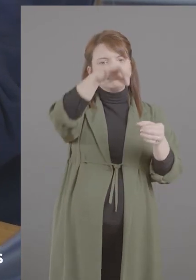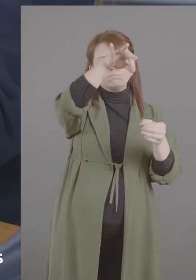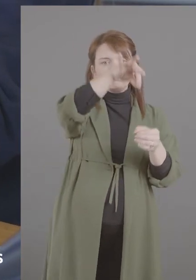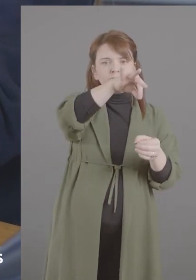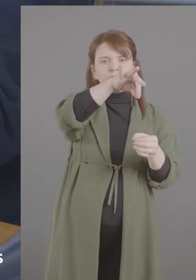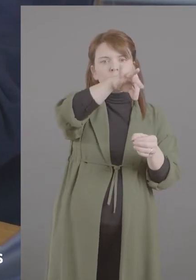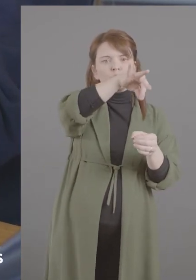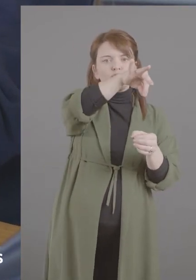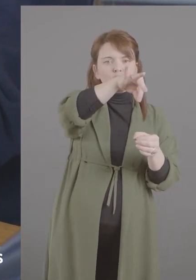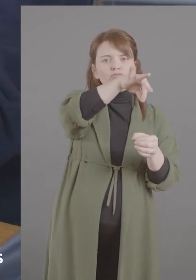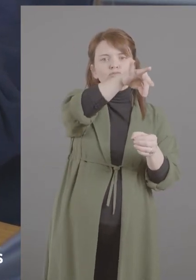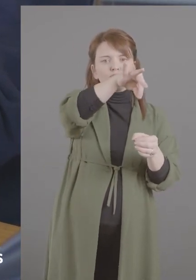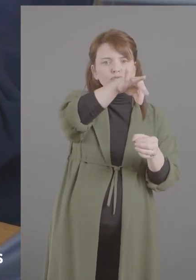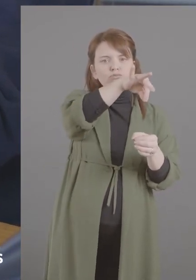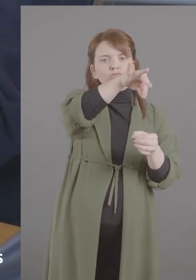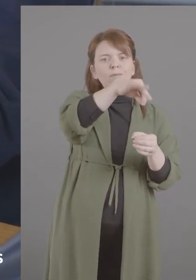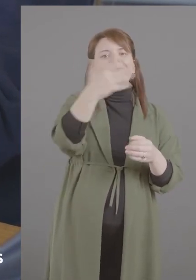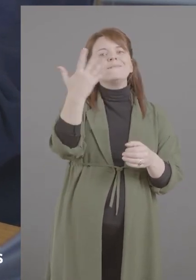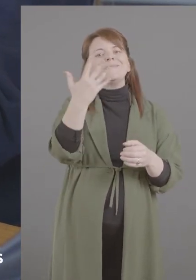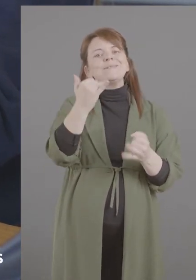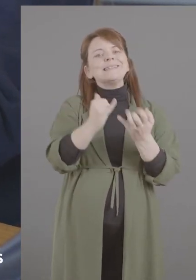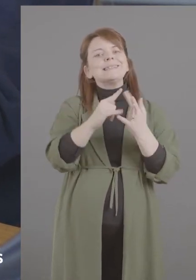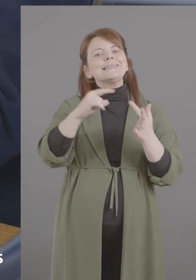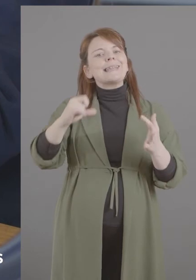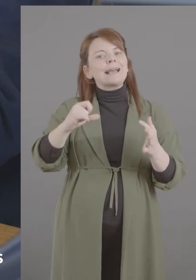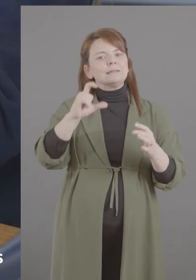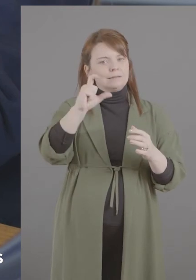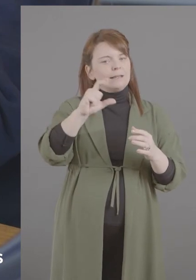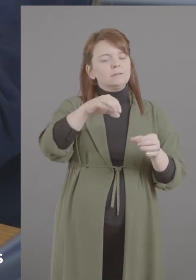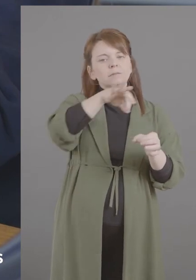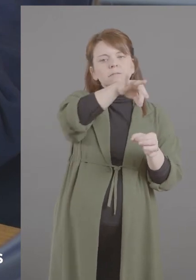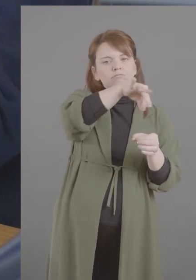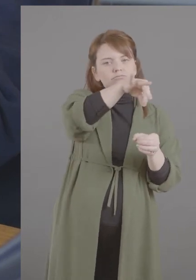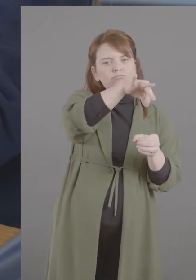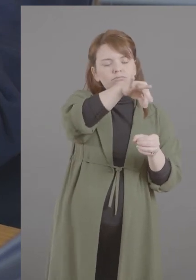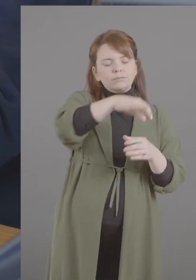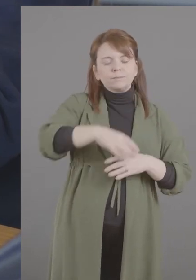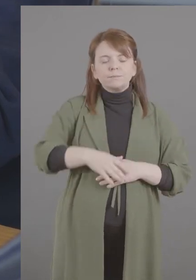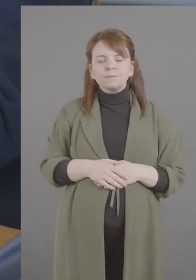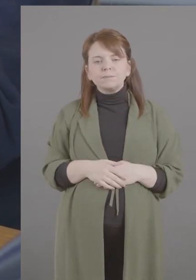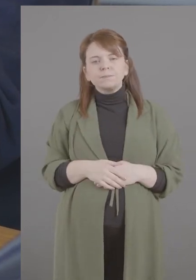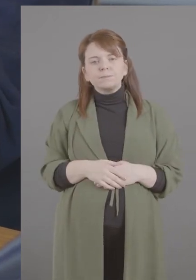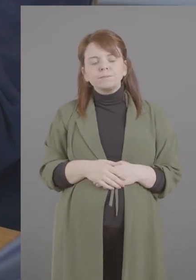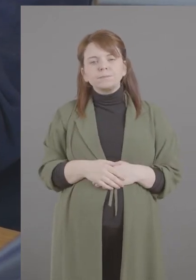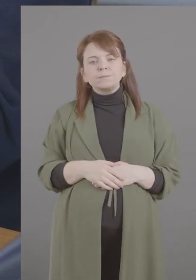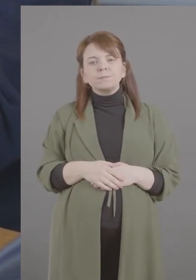tube with force. Whilst doing so, rotate the swab around the tube for 15 seconds.